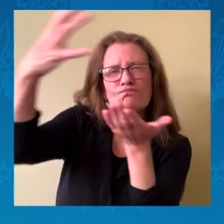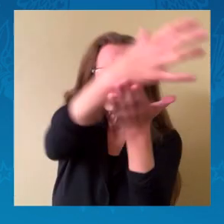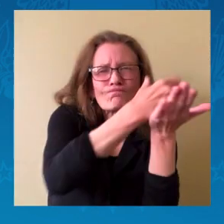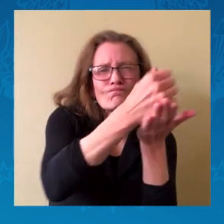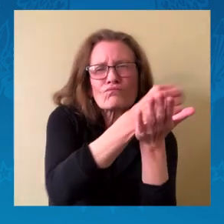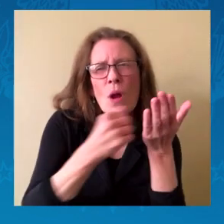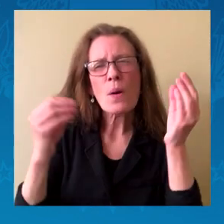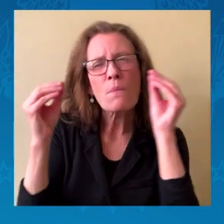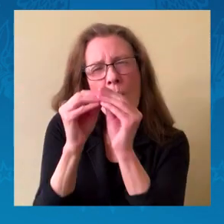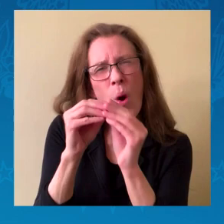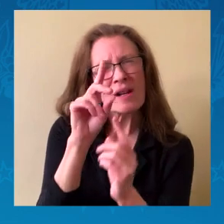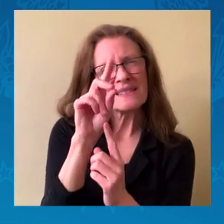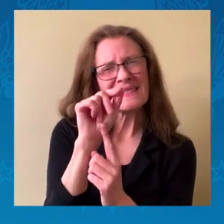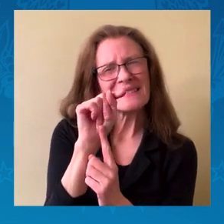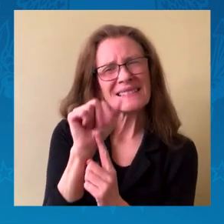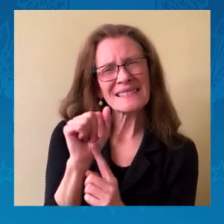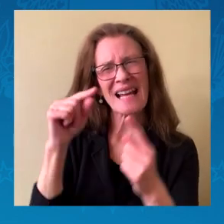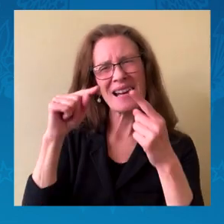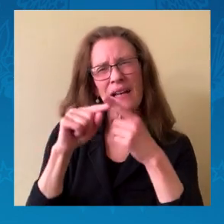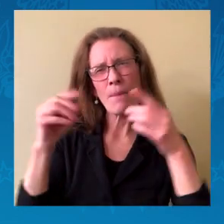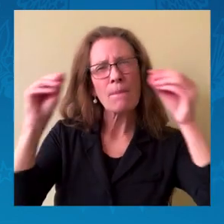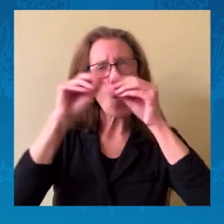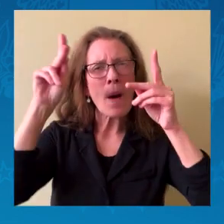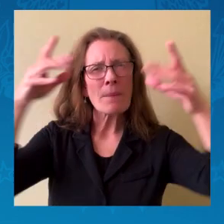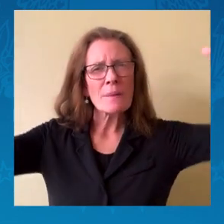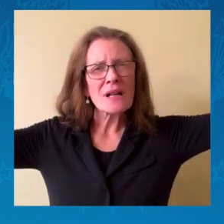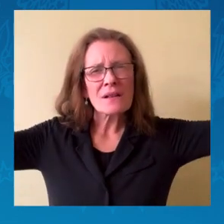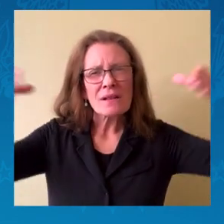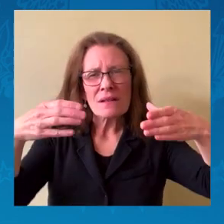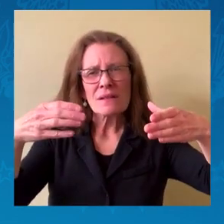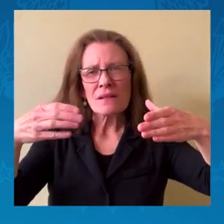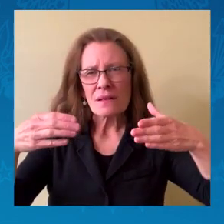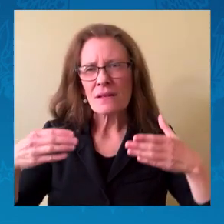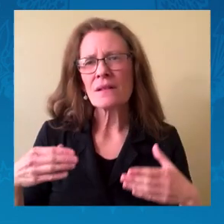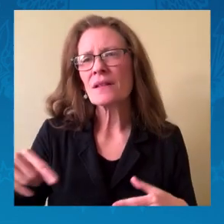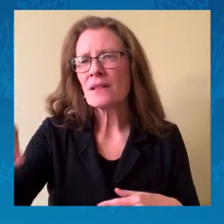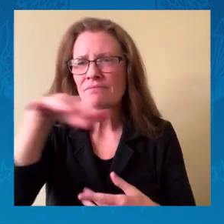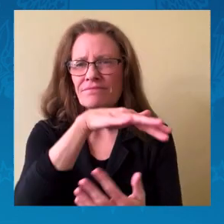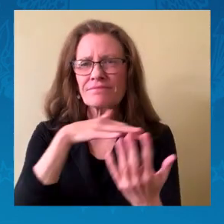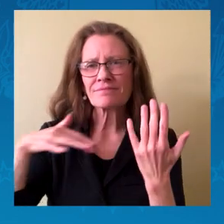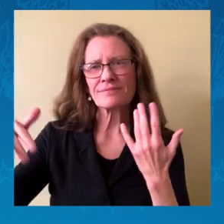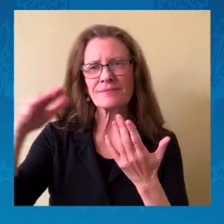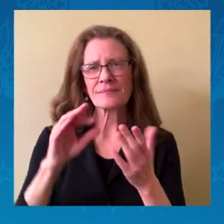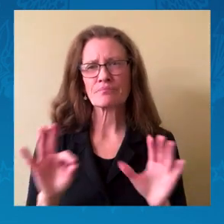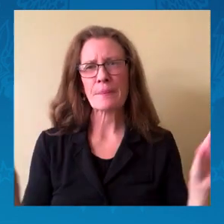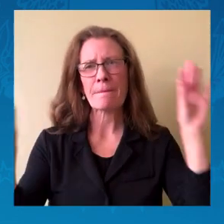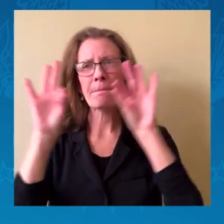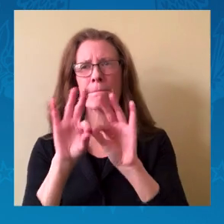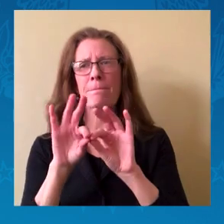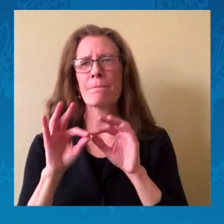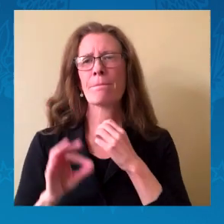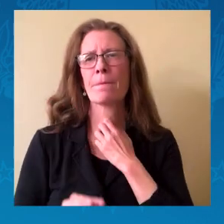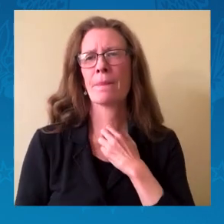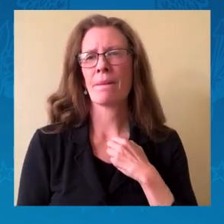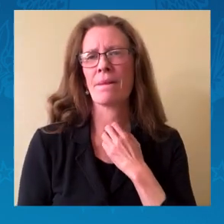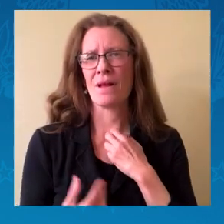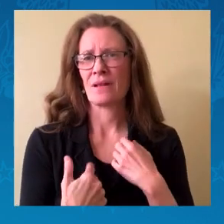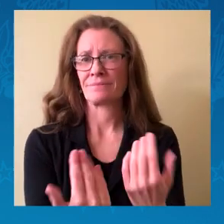and give the tools not only for the availability and access to the data, but the tools to analyze that data in a way